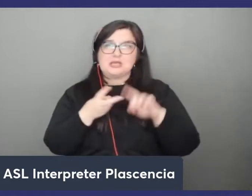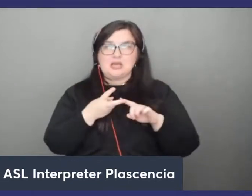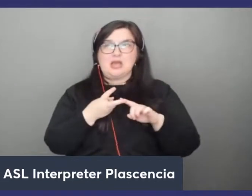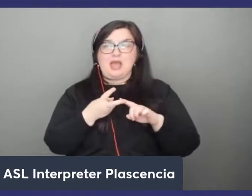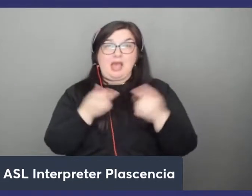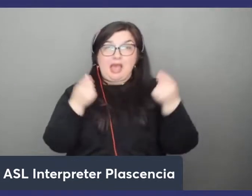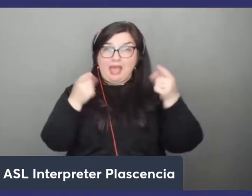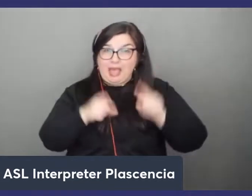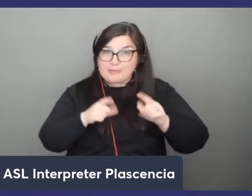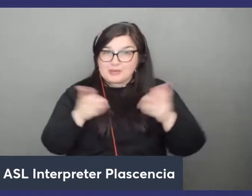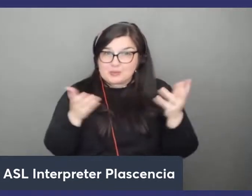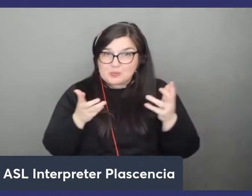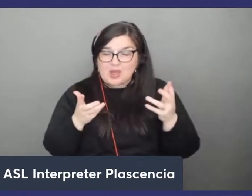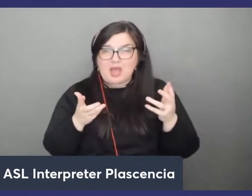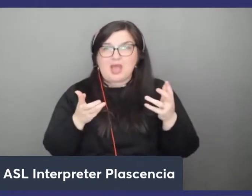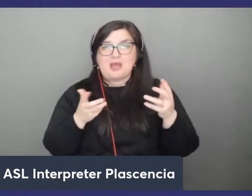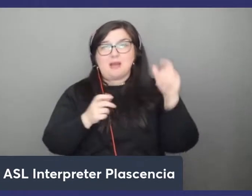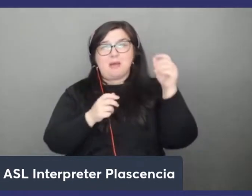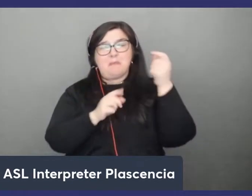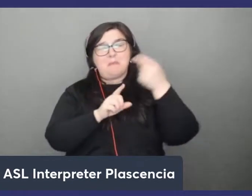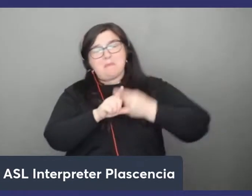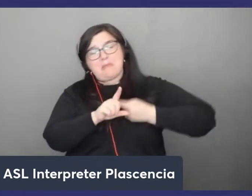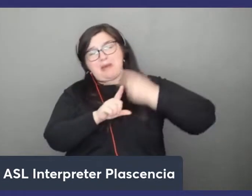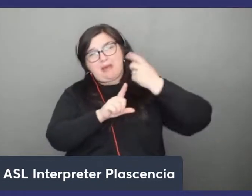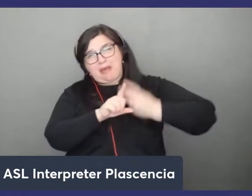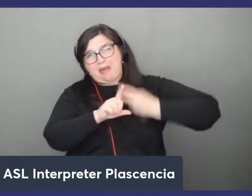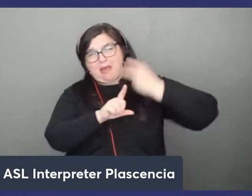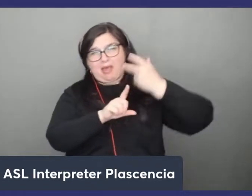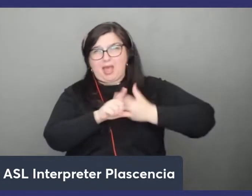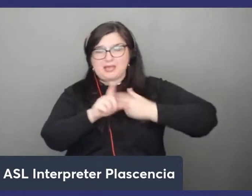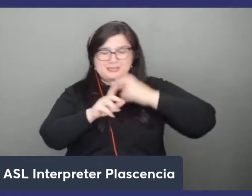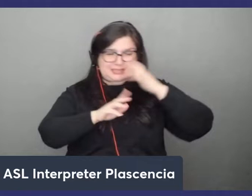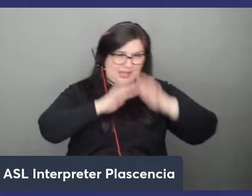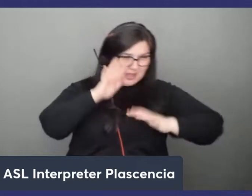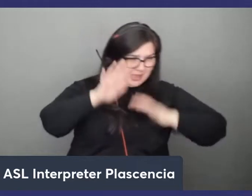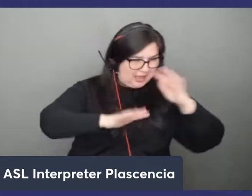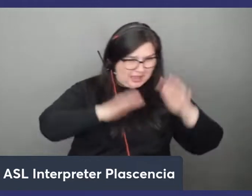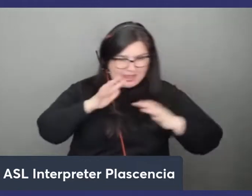in just kind of like putting together these backend services